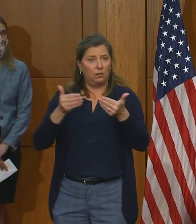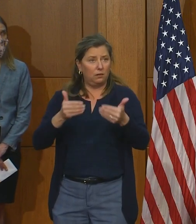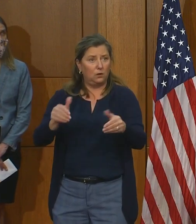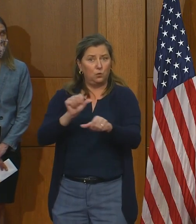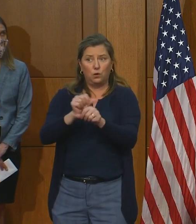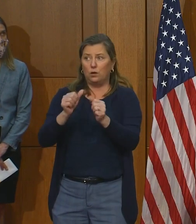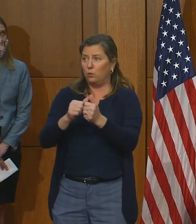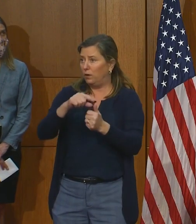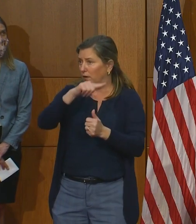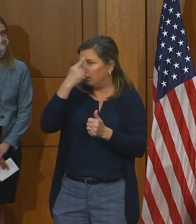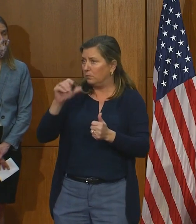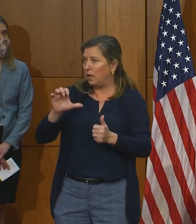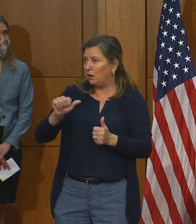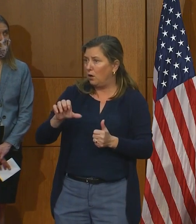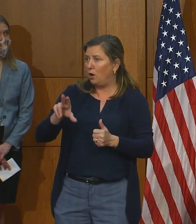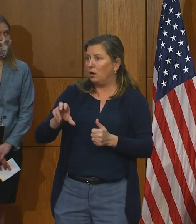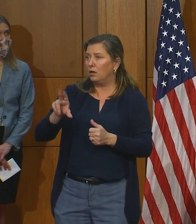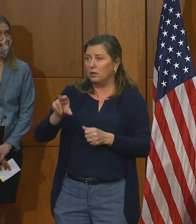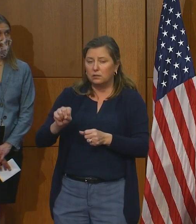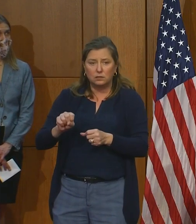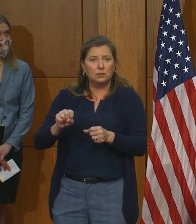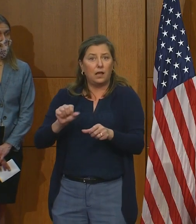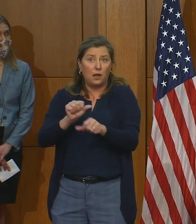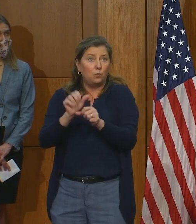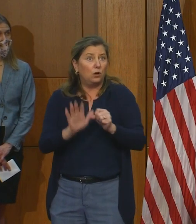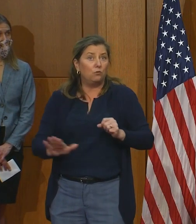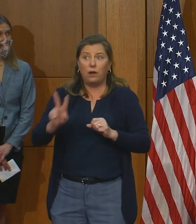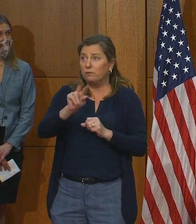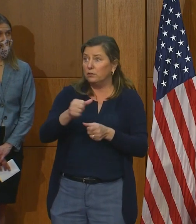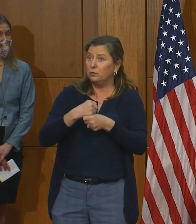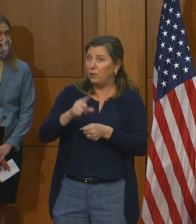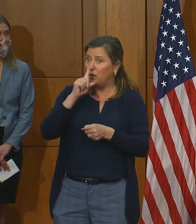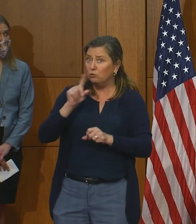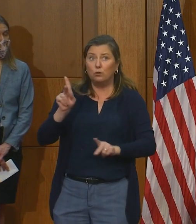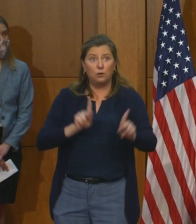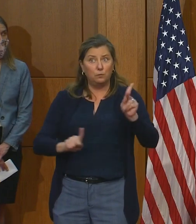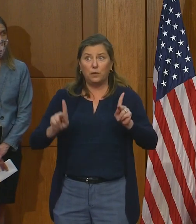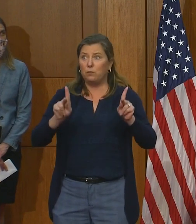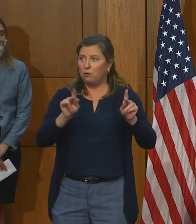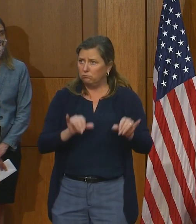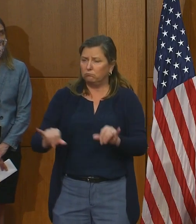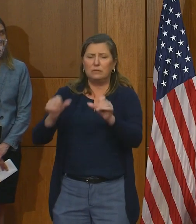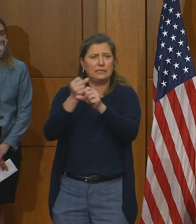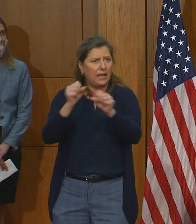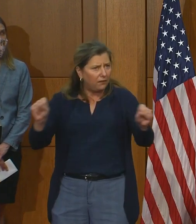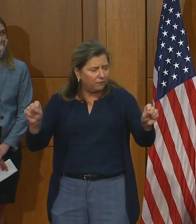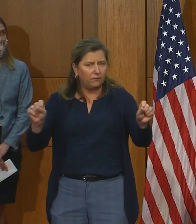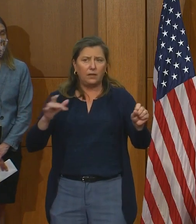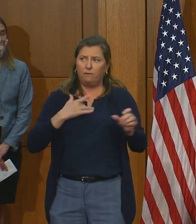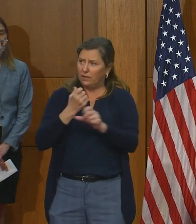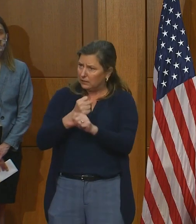IS EQUITY AS WE MOVE FORWARD